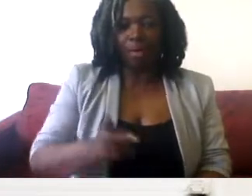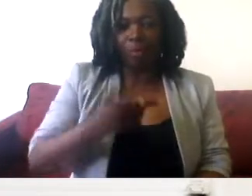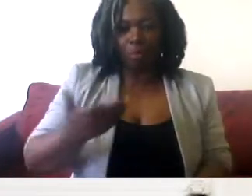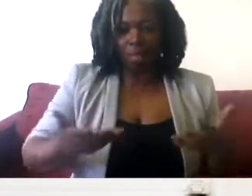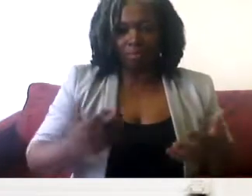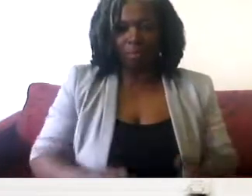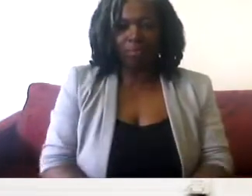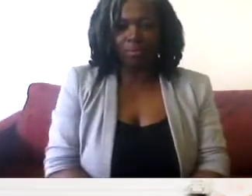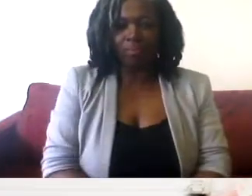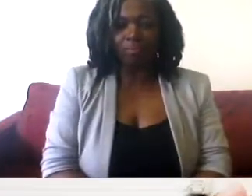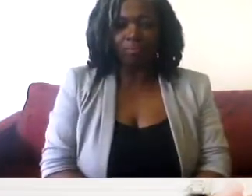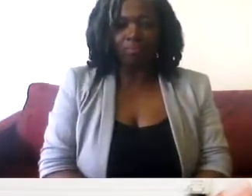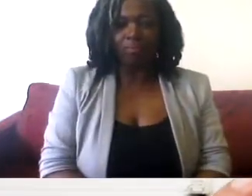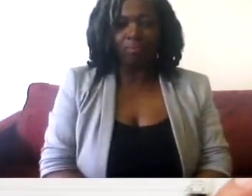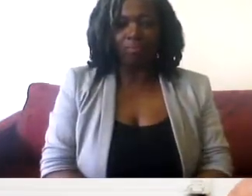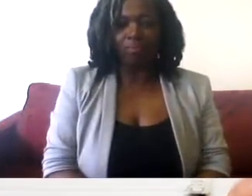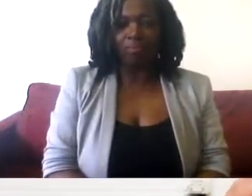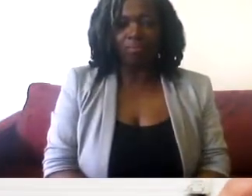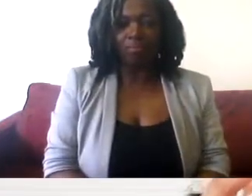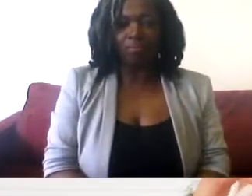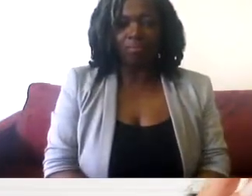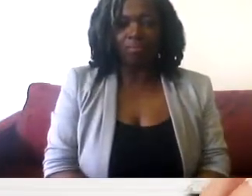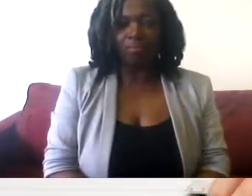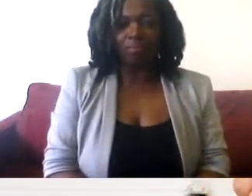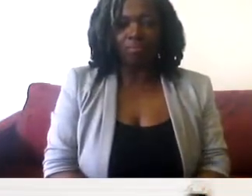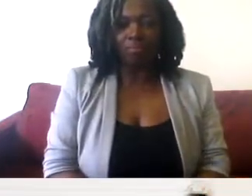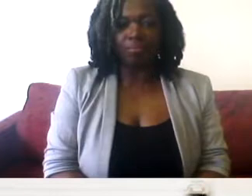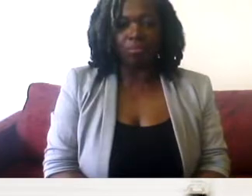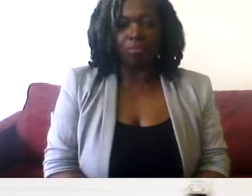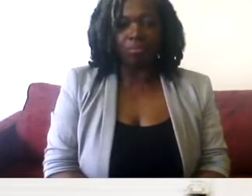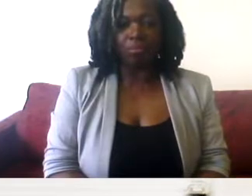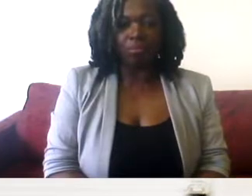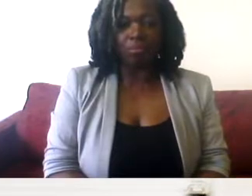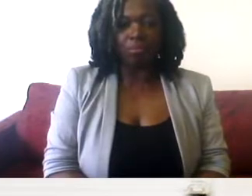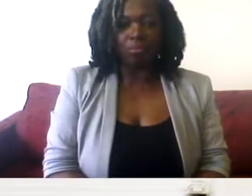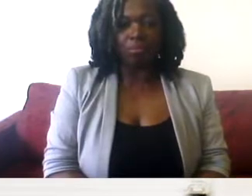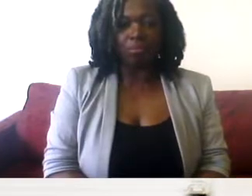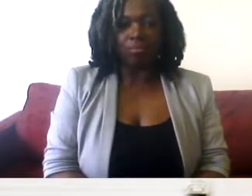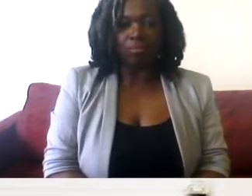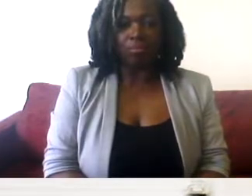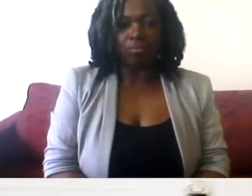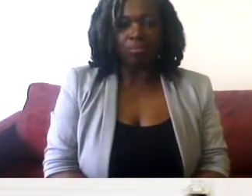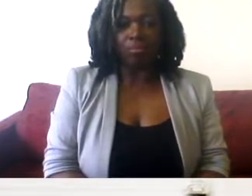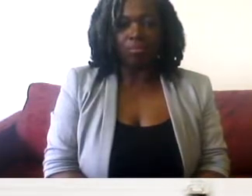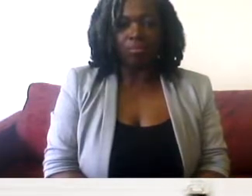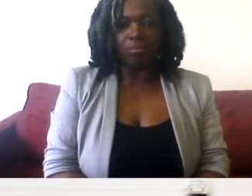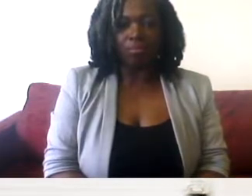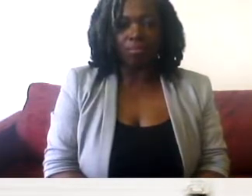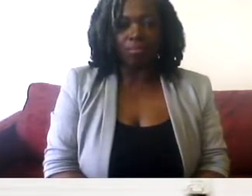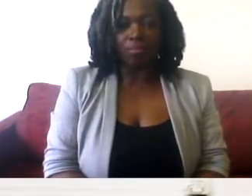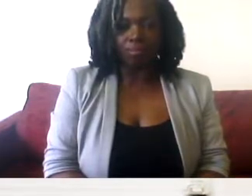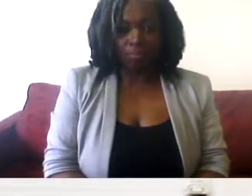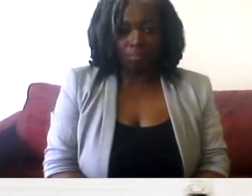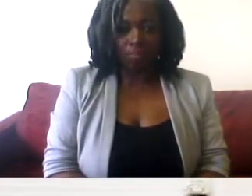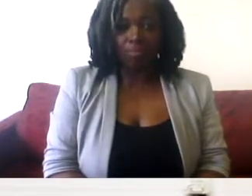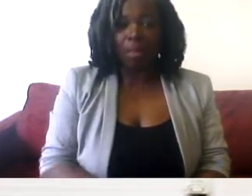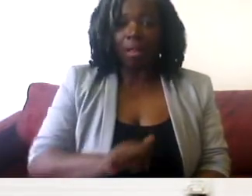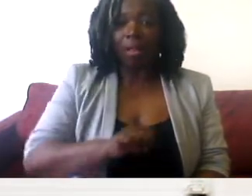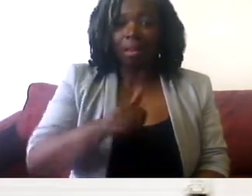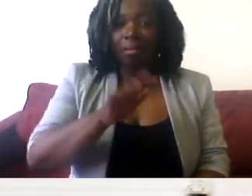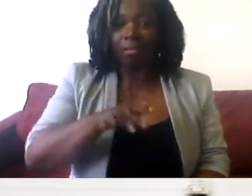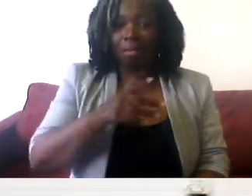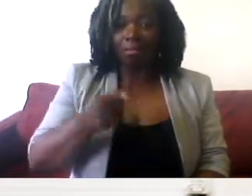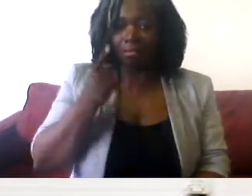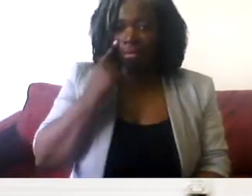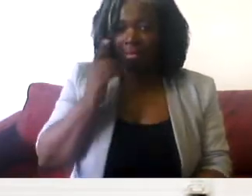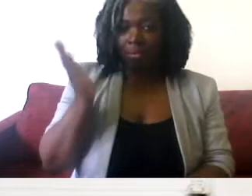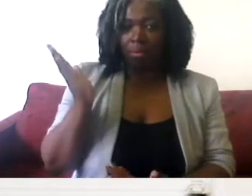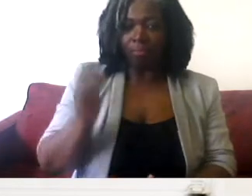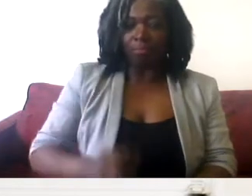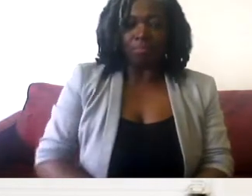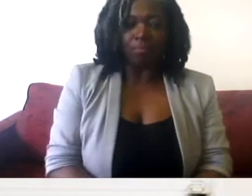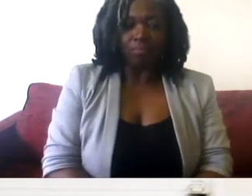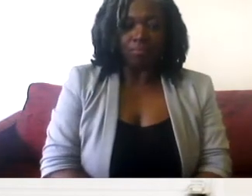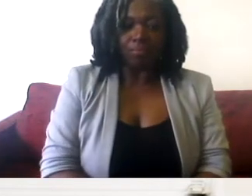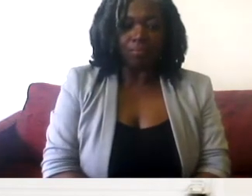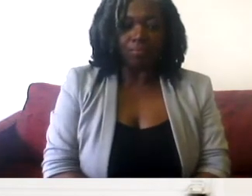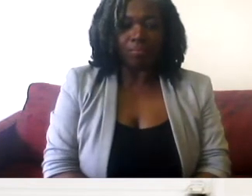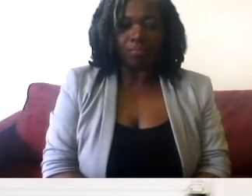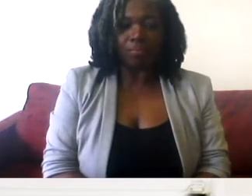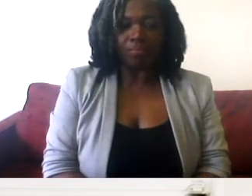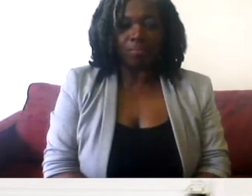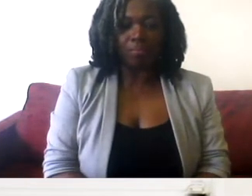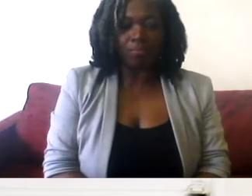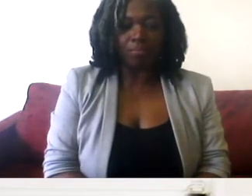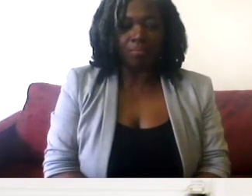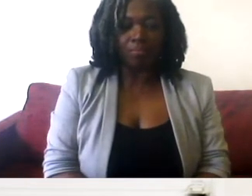need to do the same on both hands. This